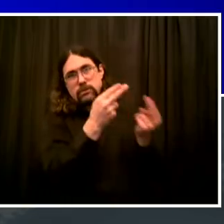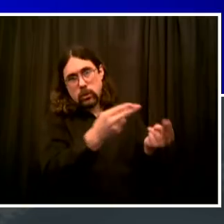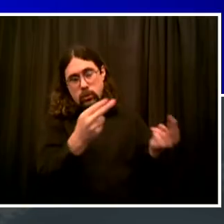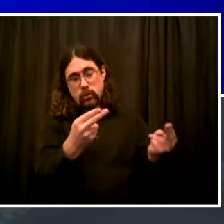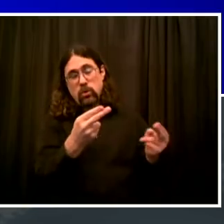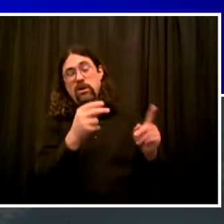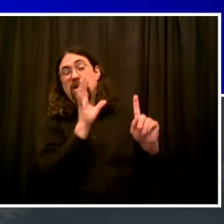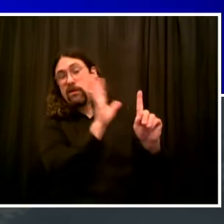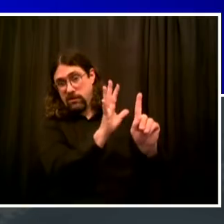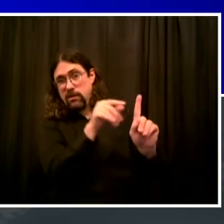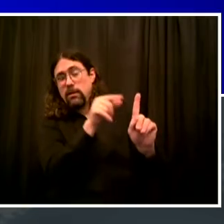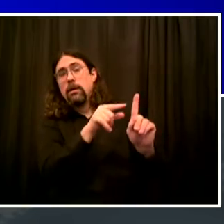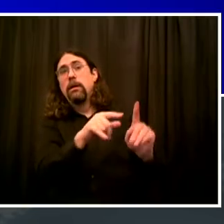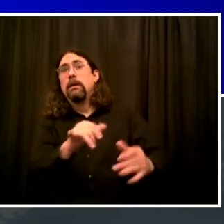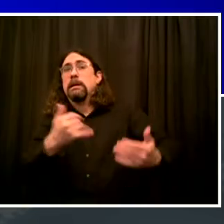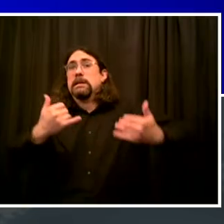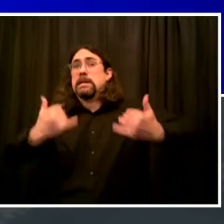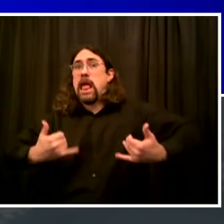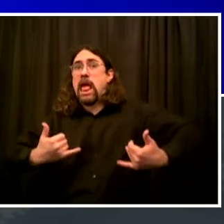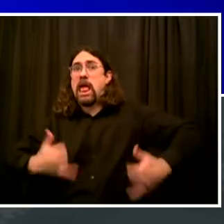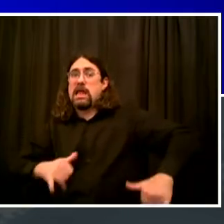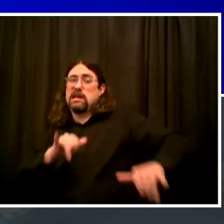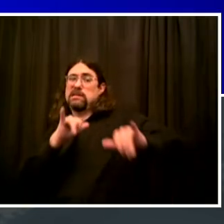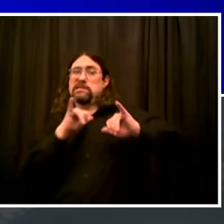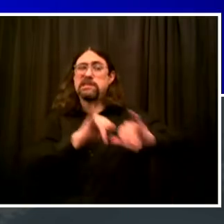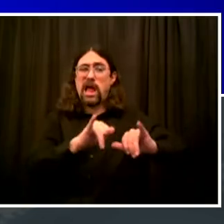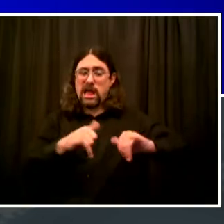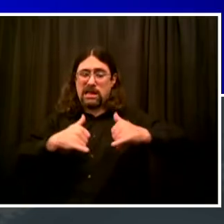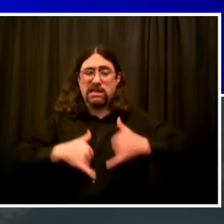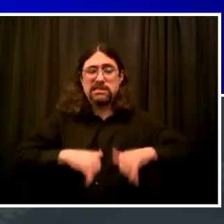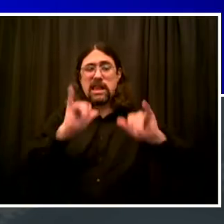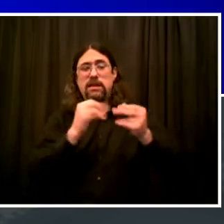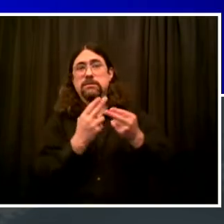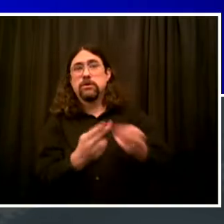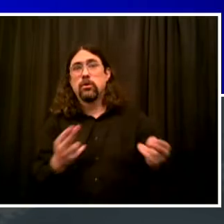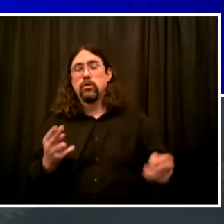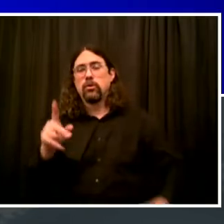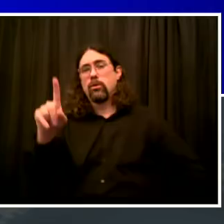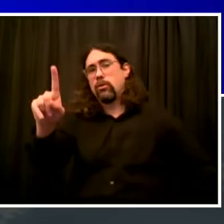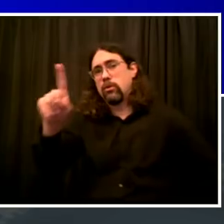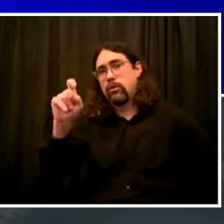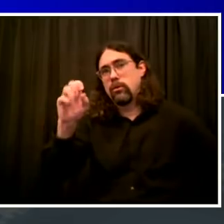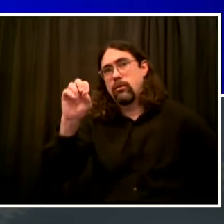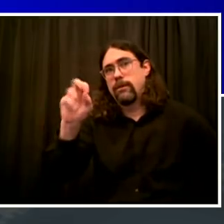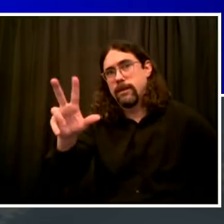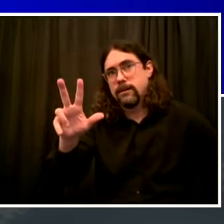SHOULD DWELL ON THE MOST IS 103